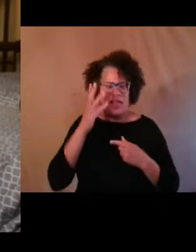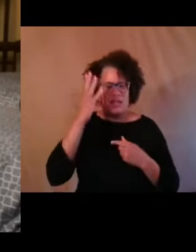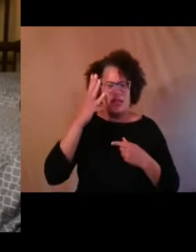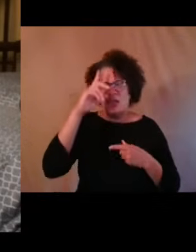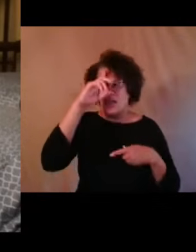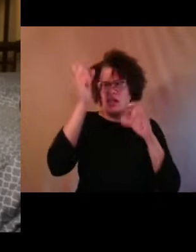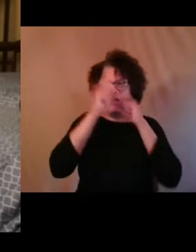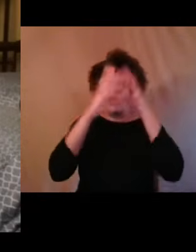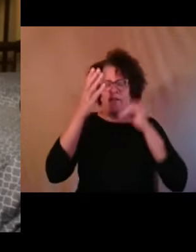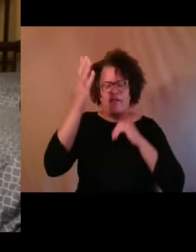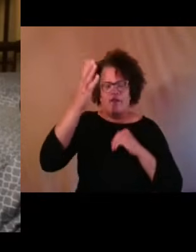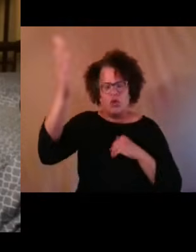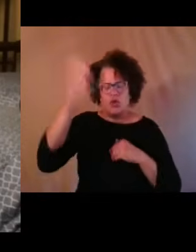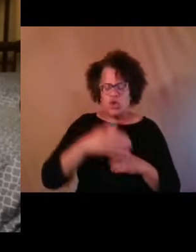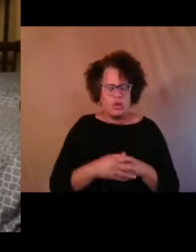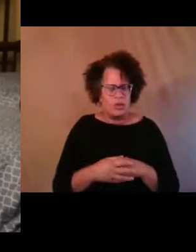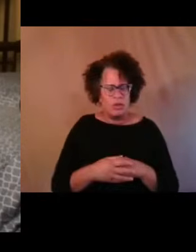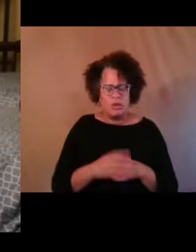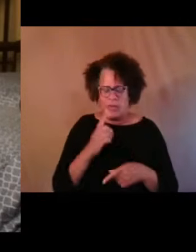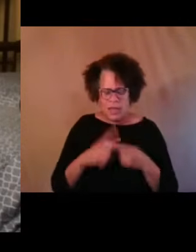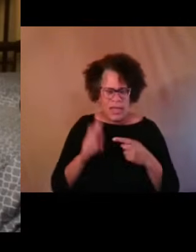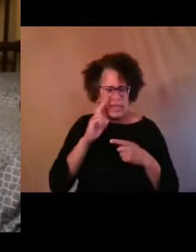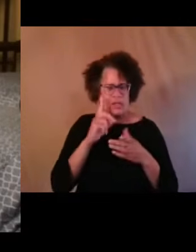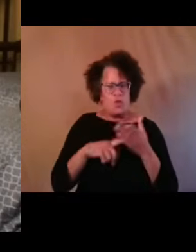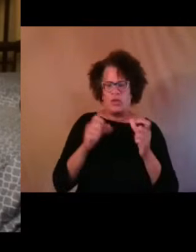they can't see what's possible ahead of them.